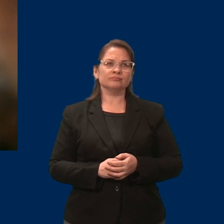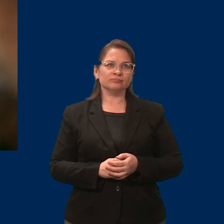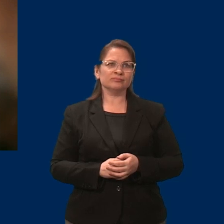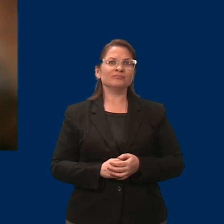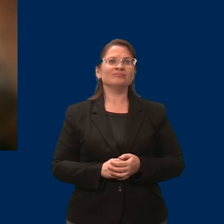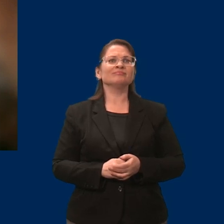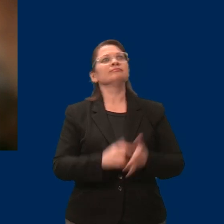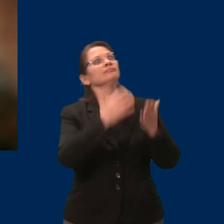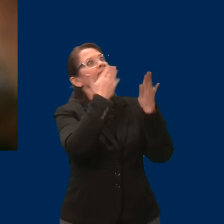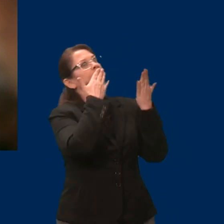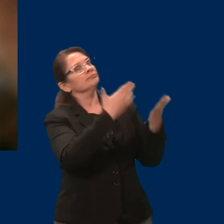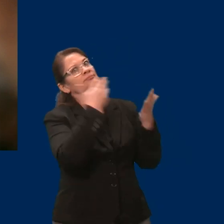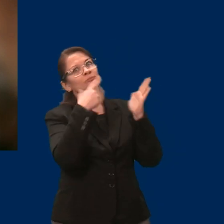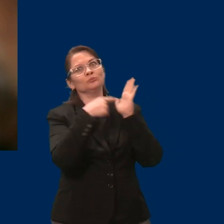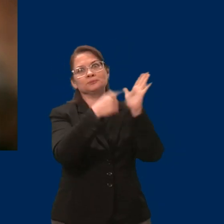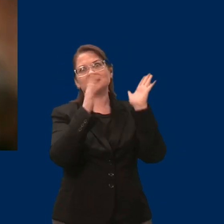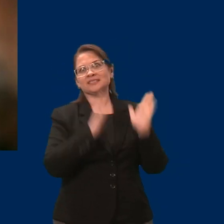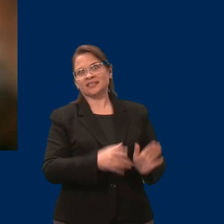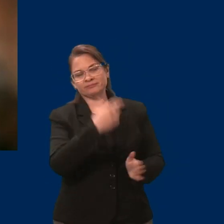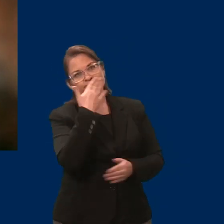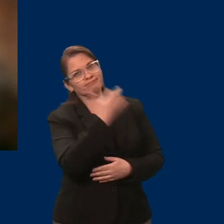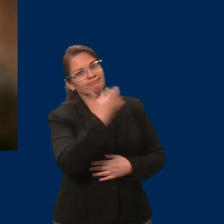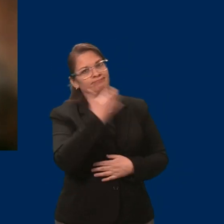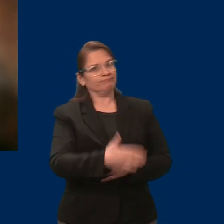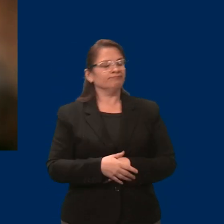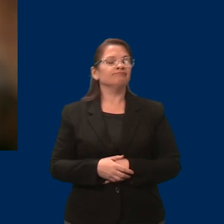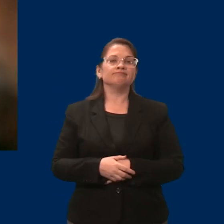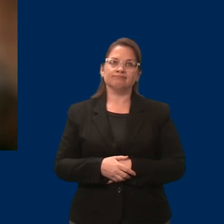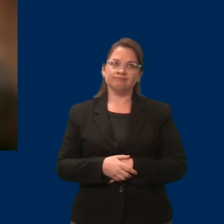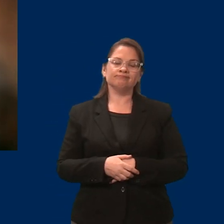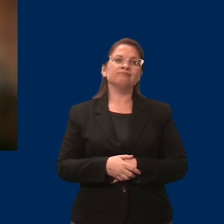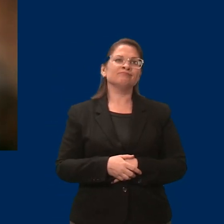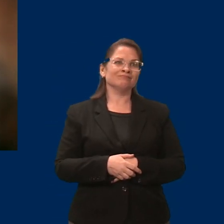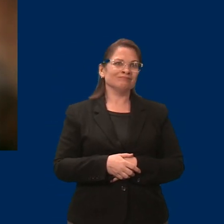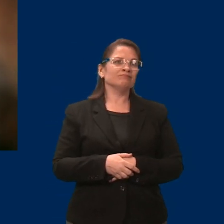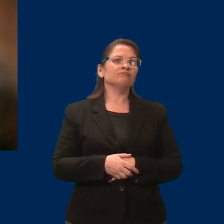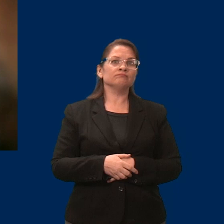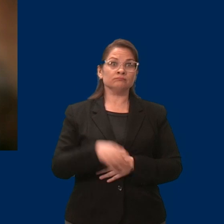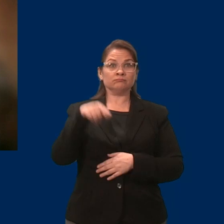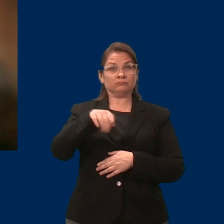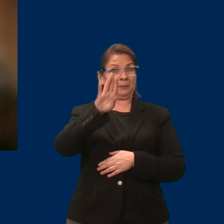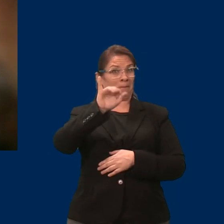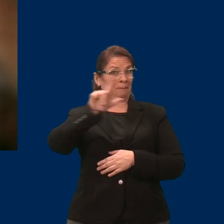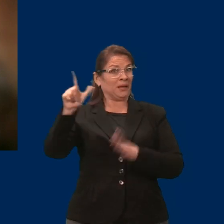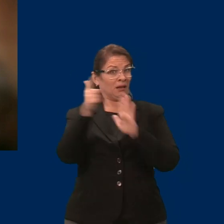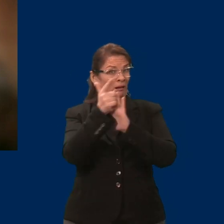And as I've thought about this bill and listening to Representative Reyer, Anne,